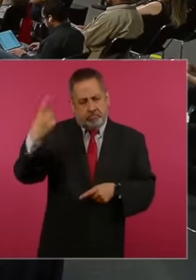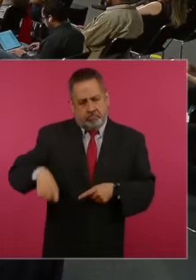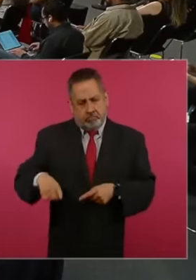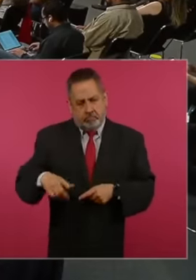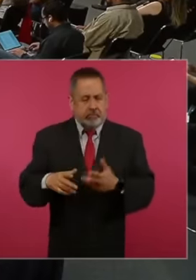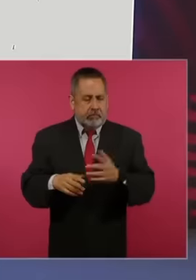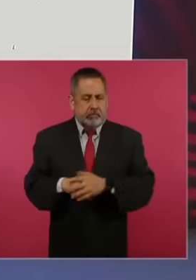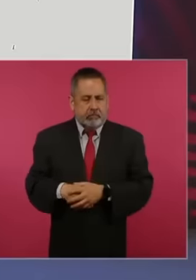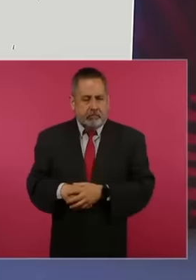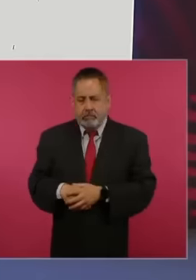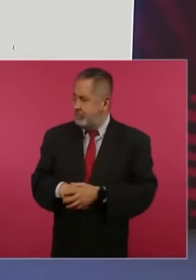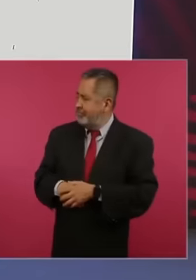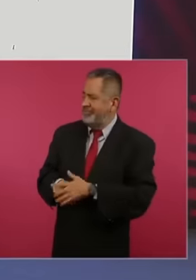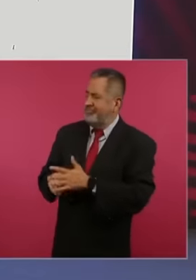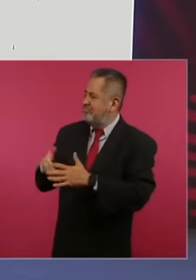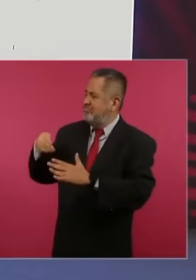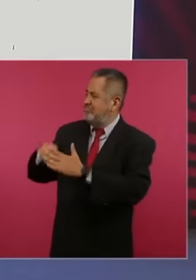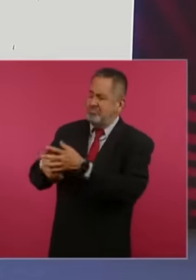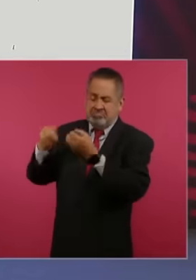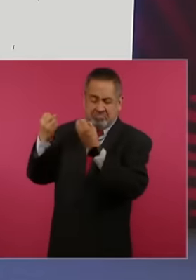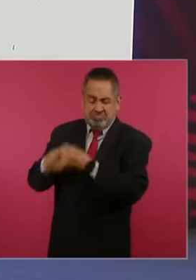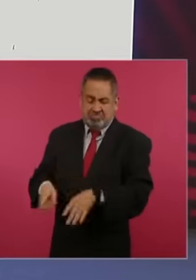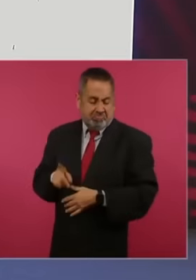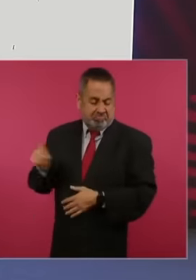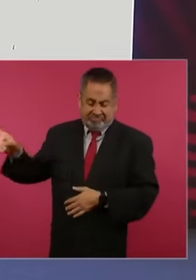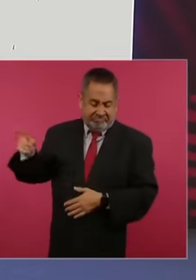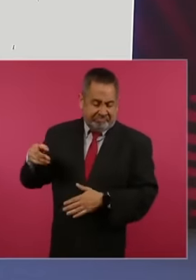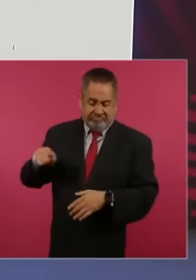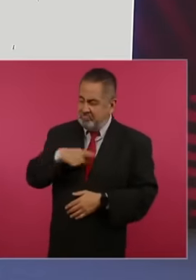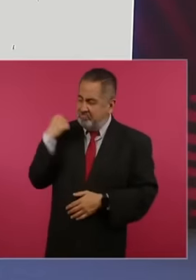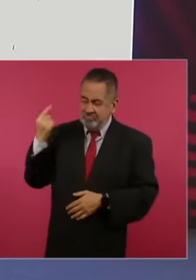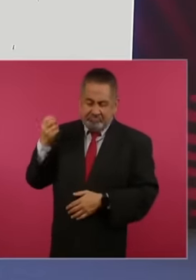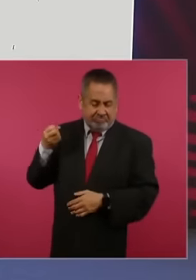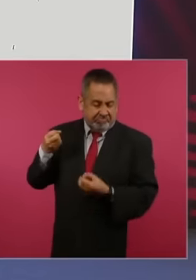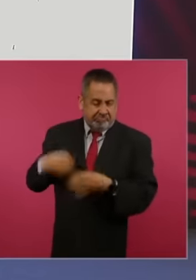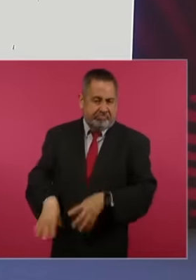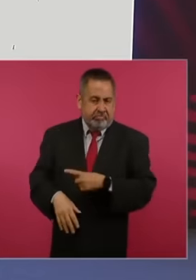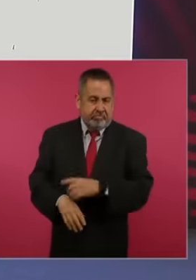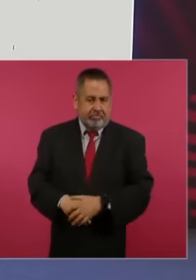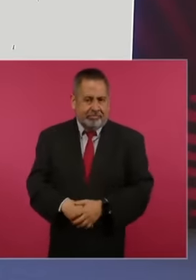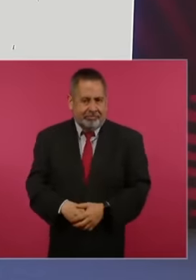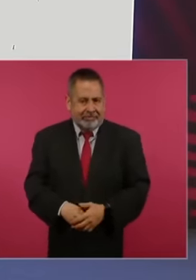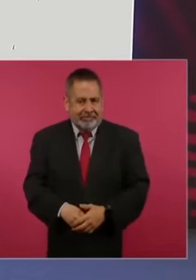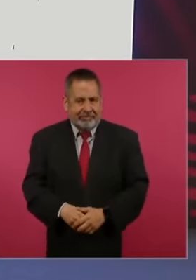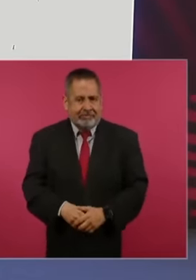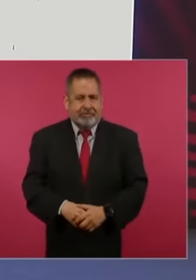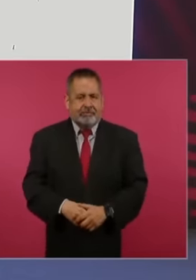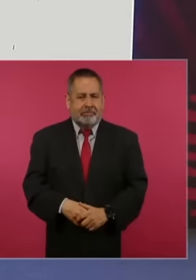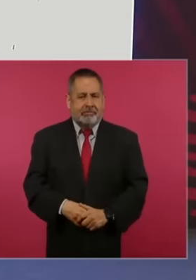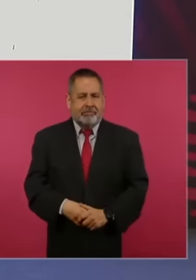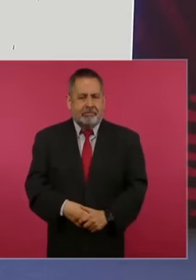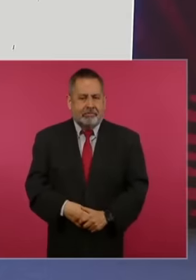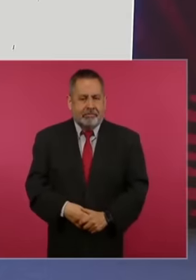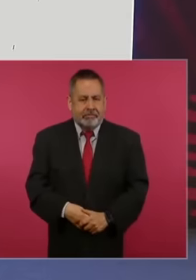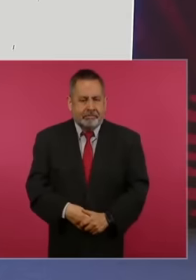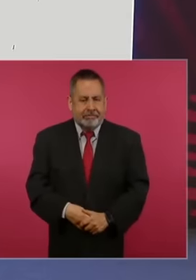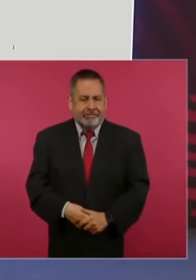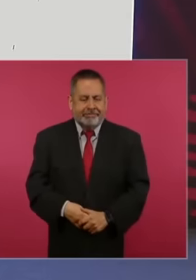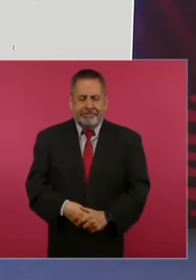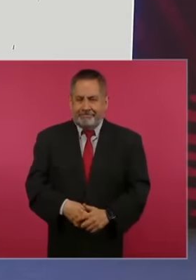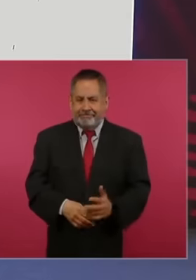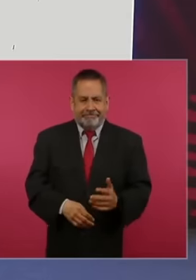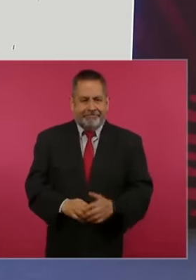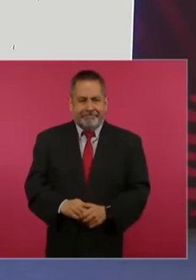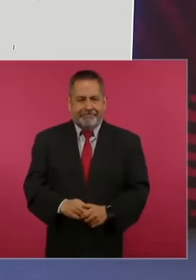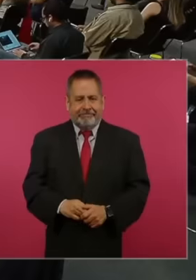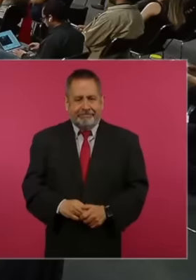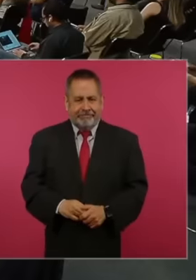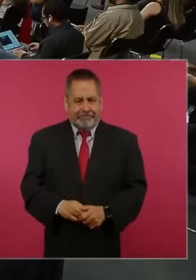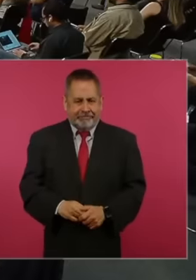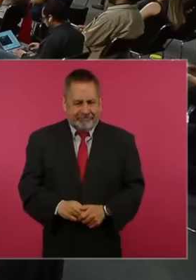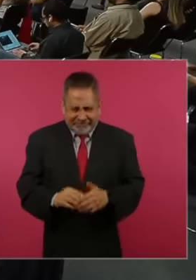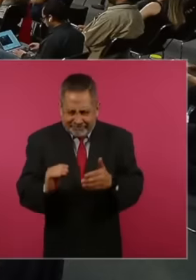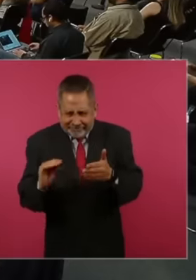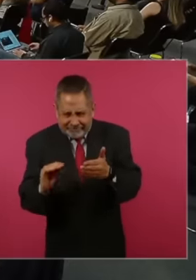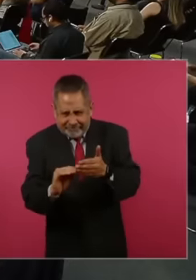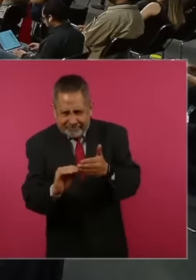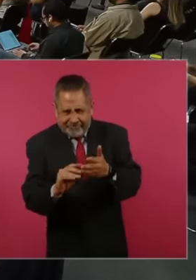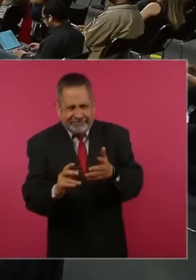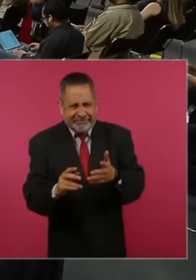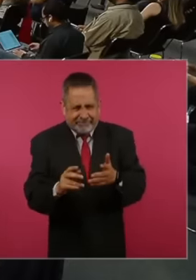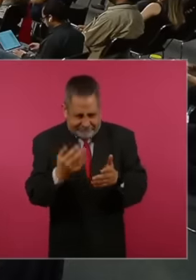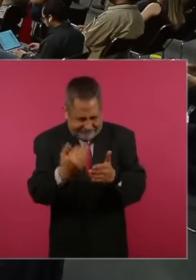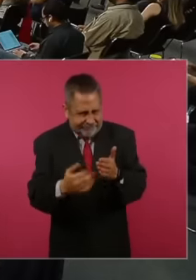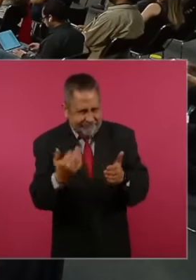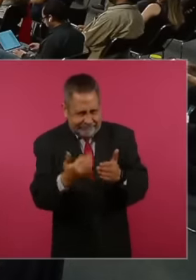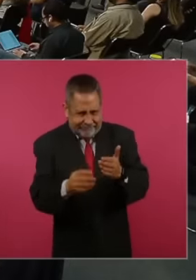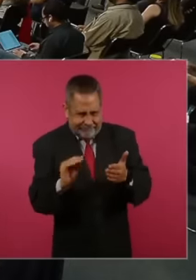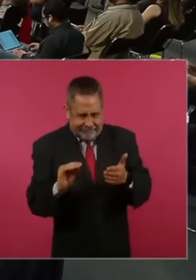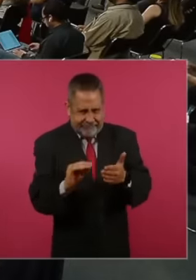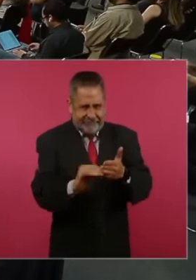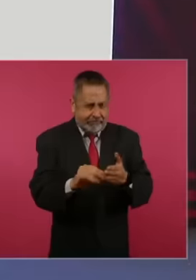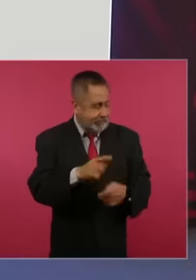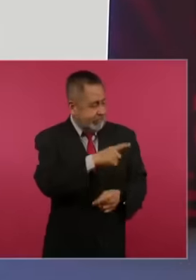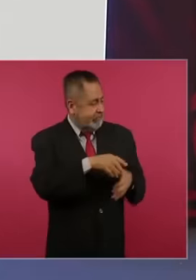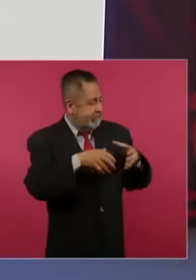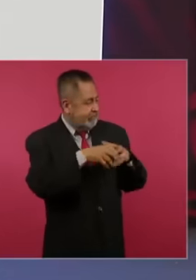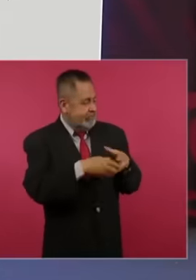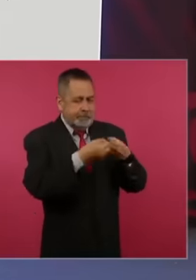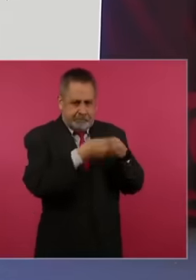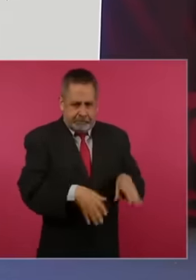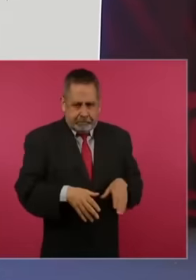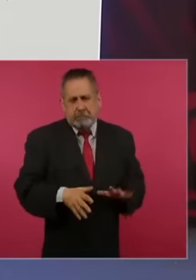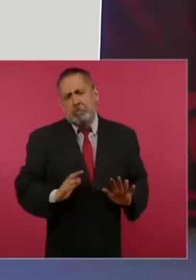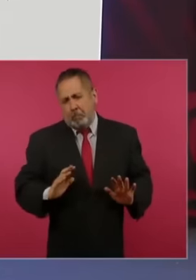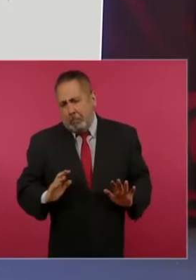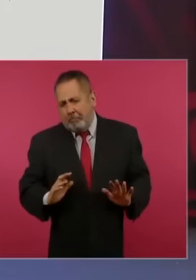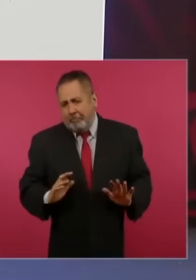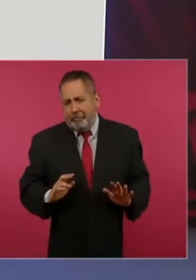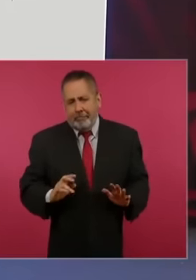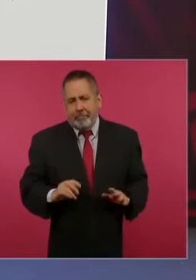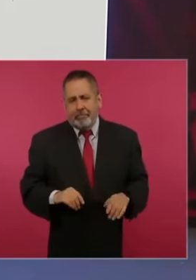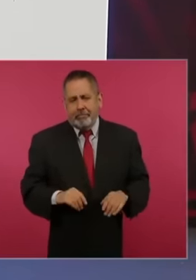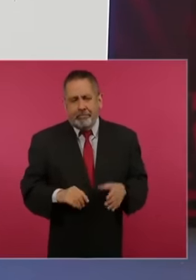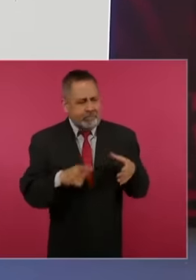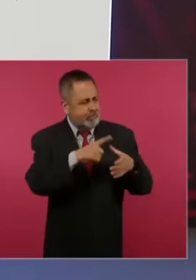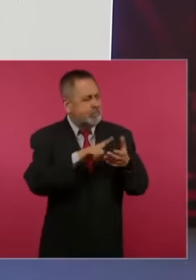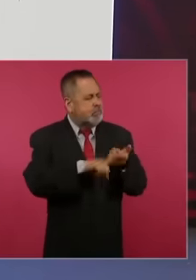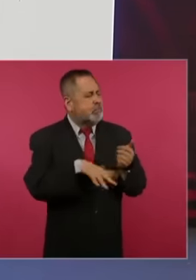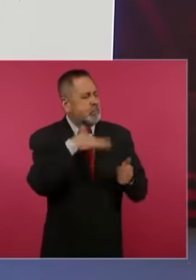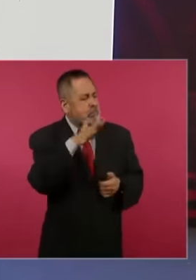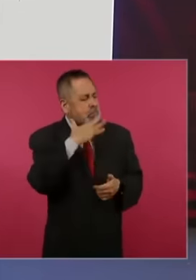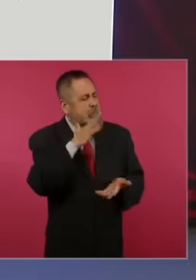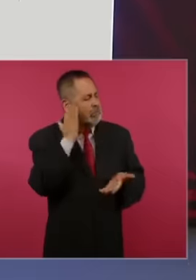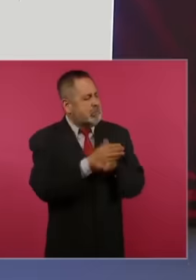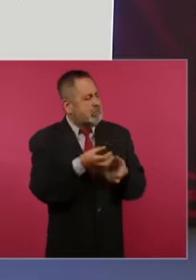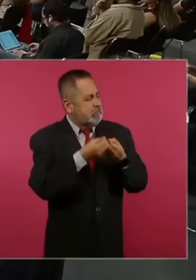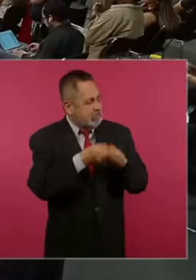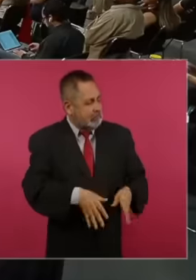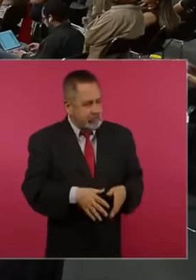consummated yet If they had put here the damage to the oligarchy and the corrupt